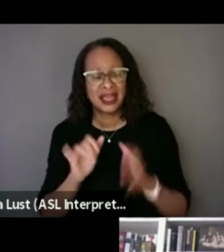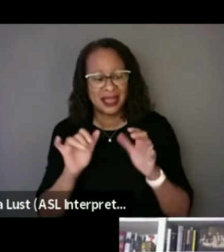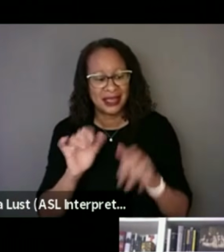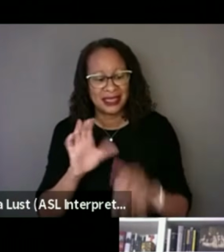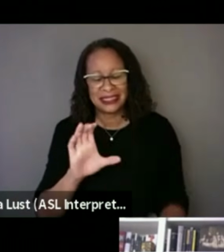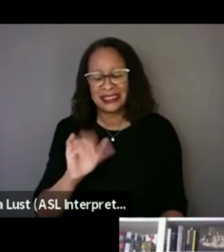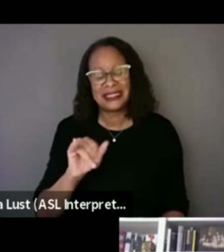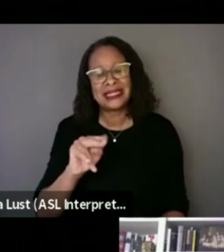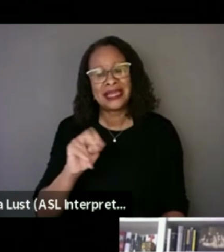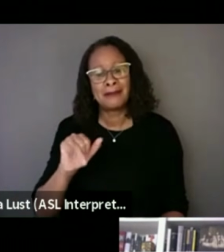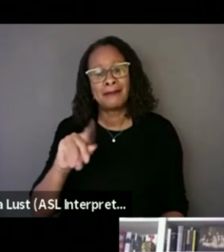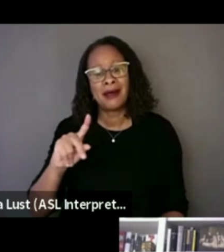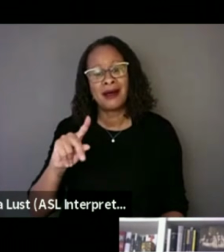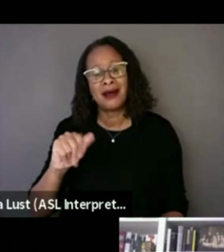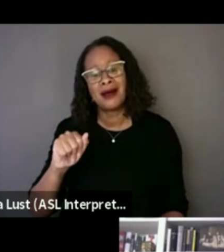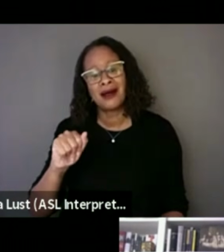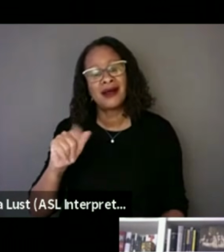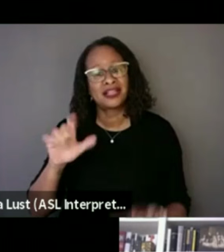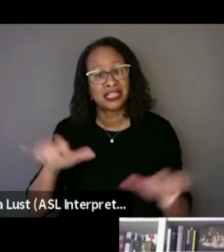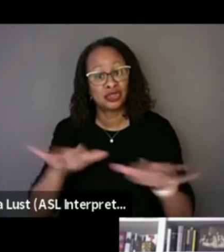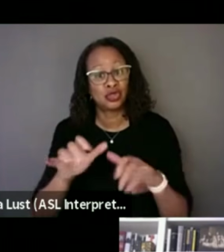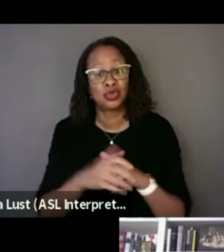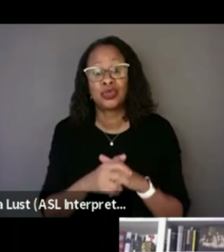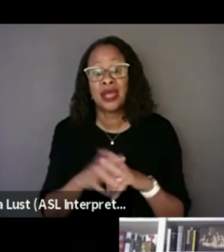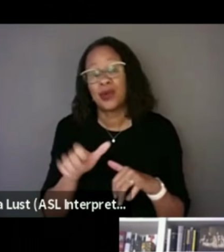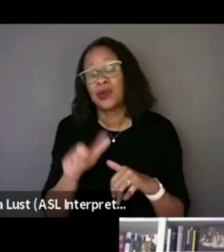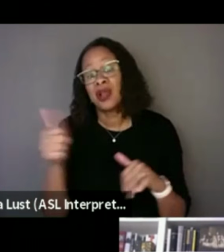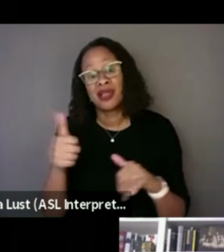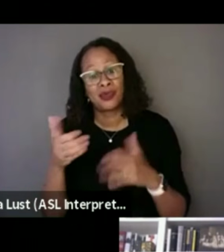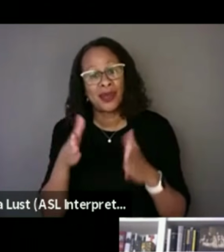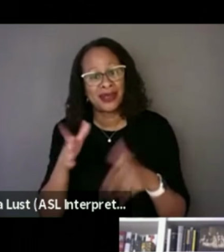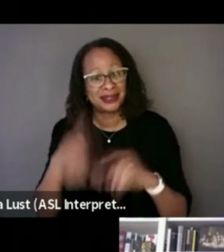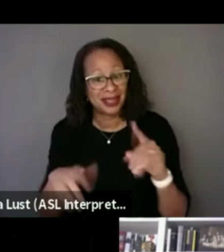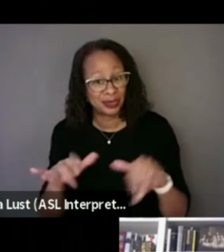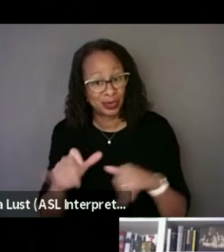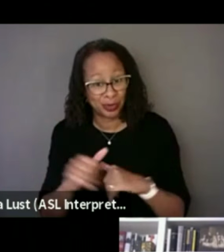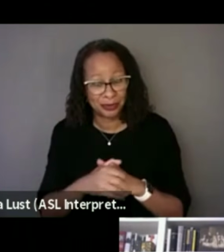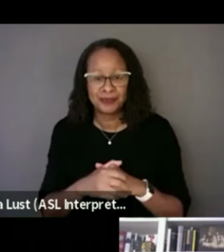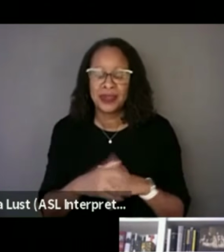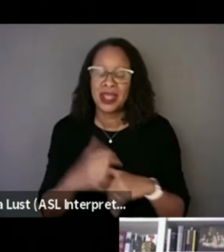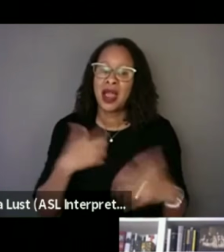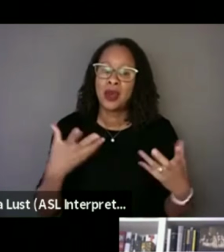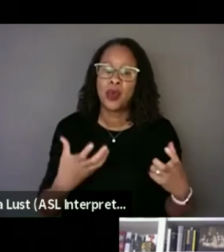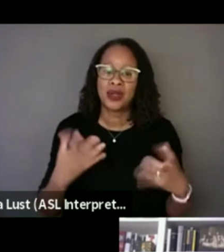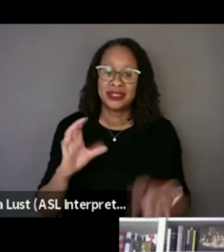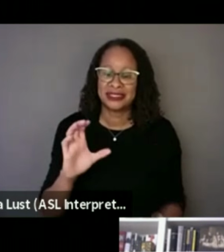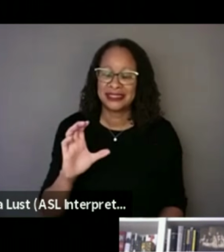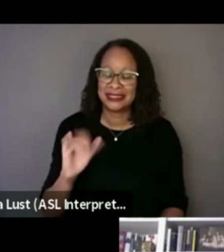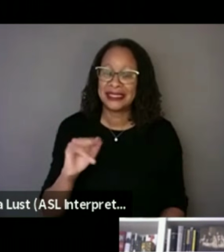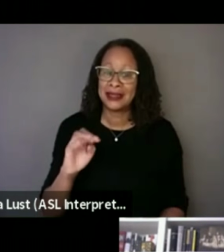in a way that other forms might be lacking. And so, I wanted the cinematography to have that too.